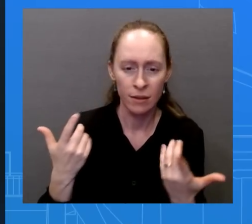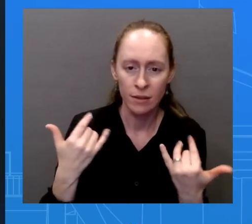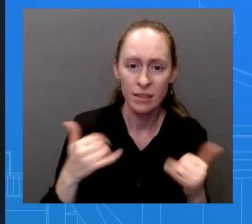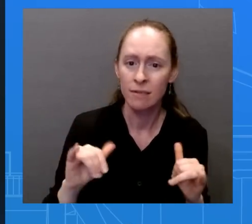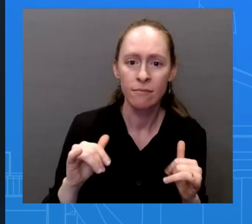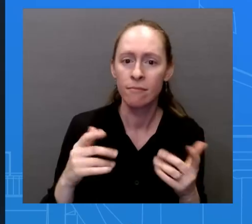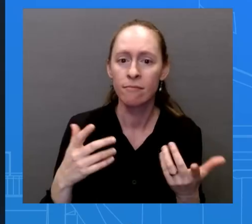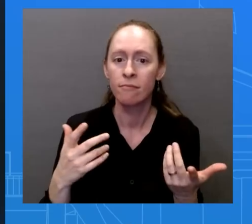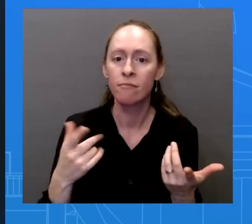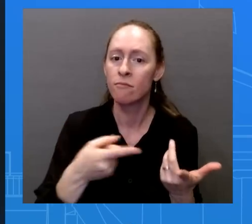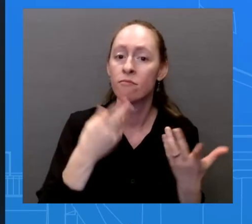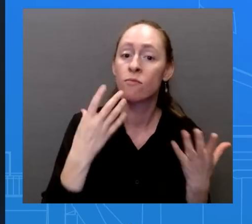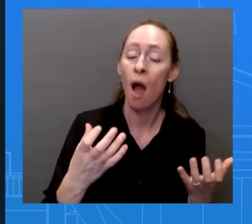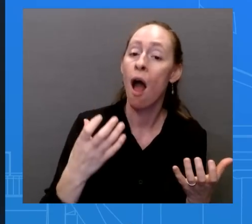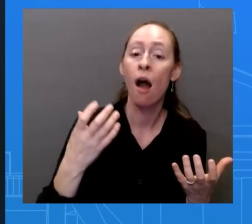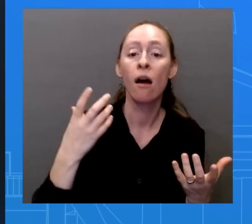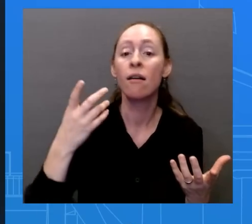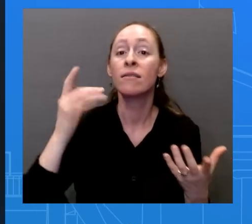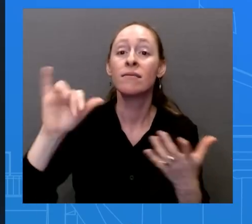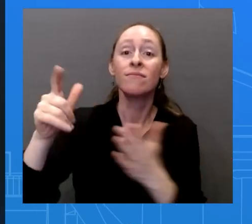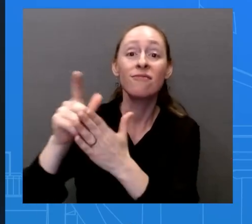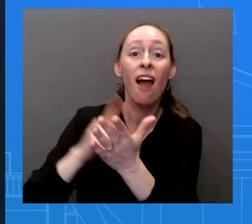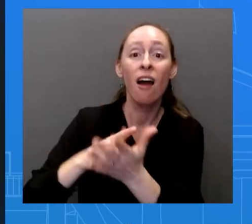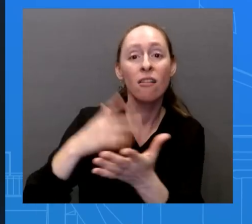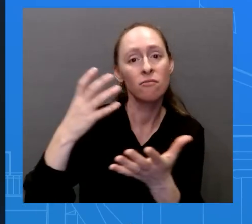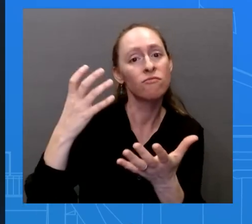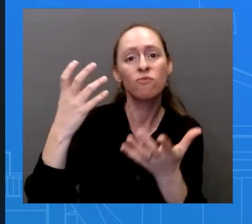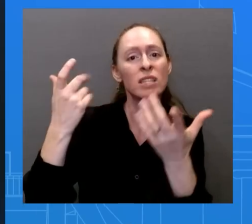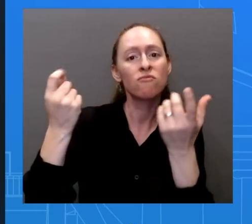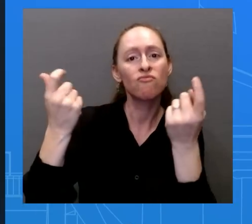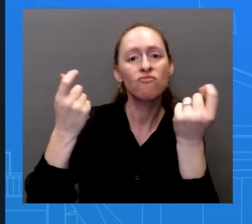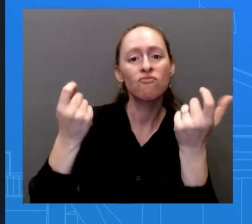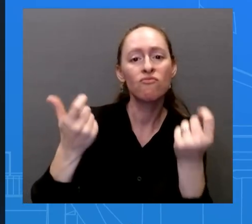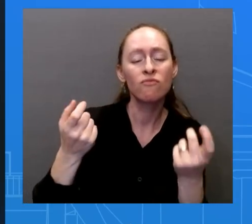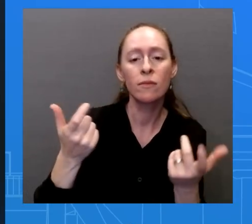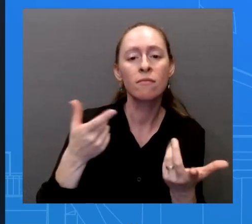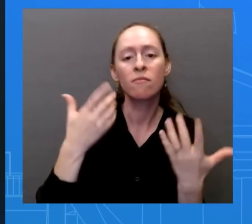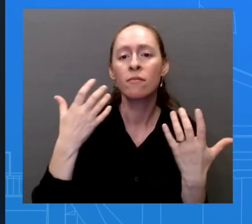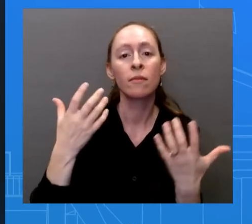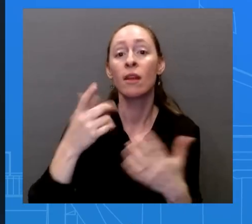the wealthiest special interest groups. Why would you do that? Why would you take away an opportunity